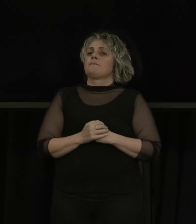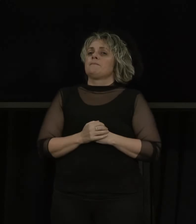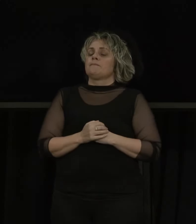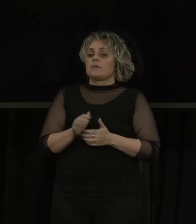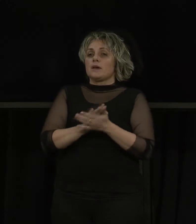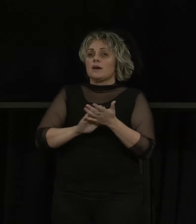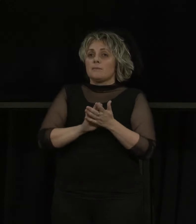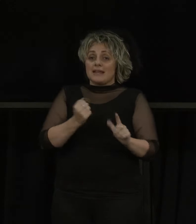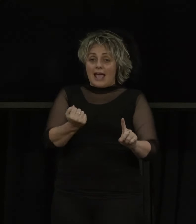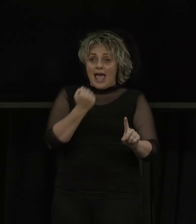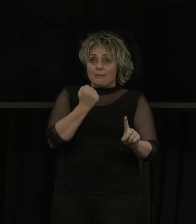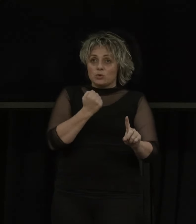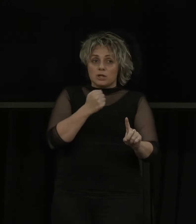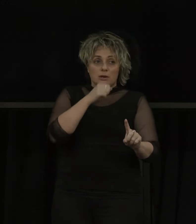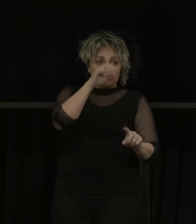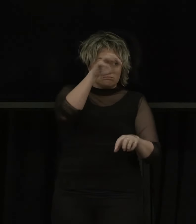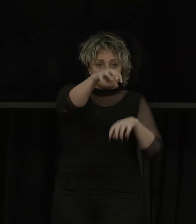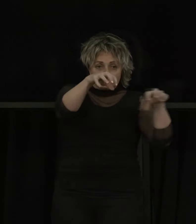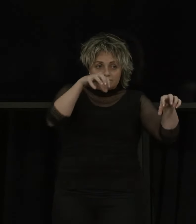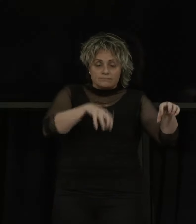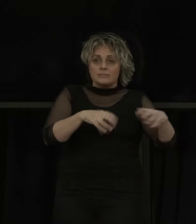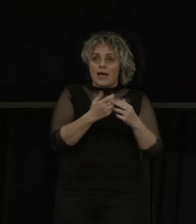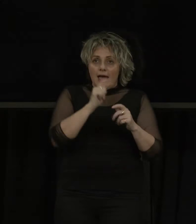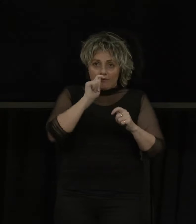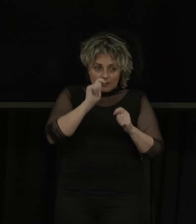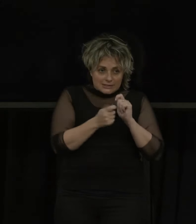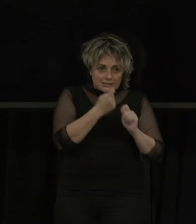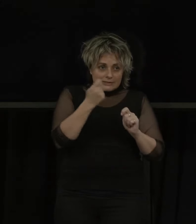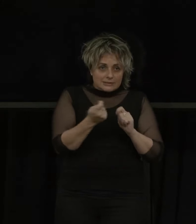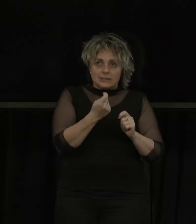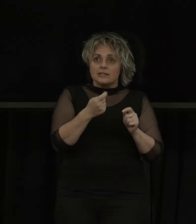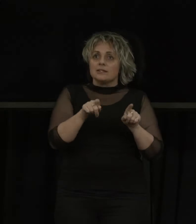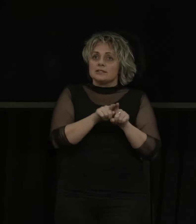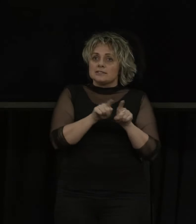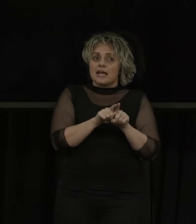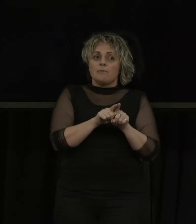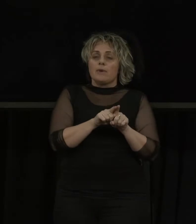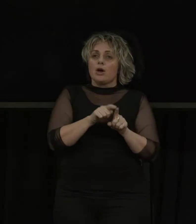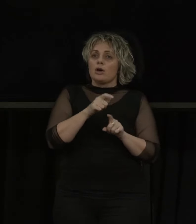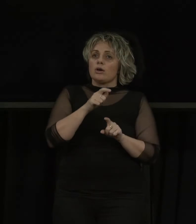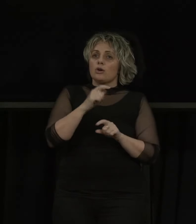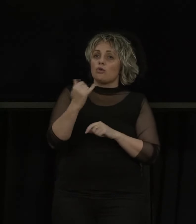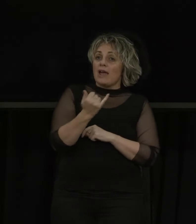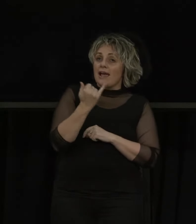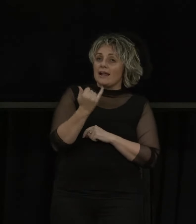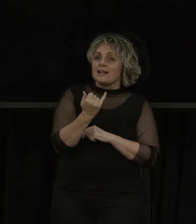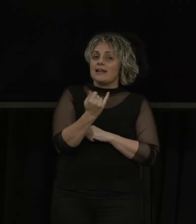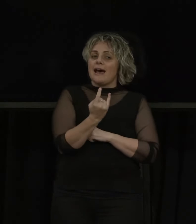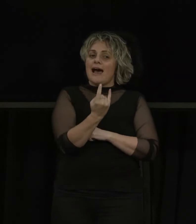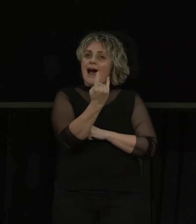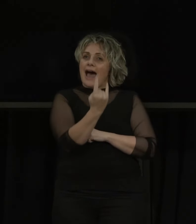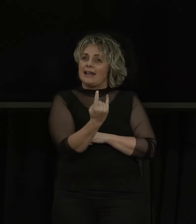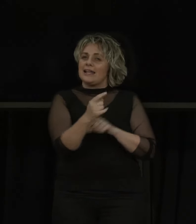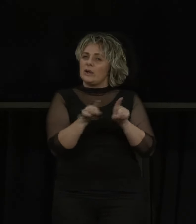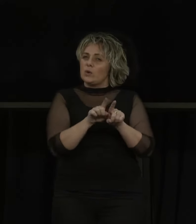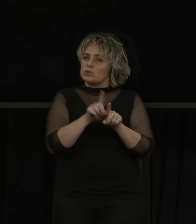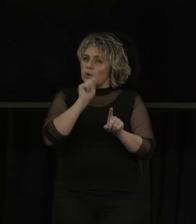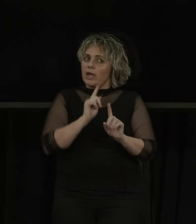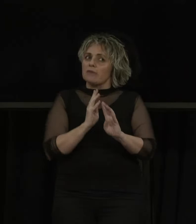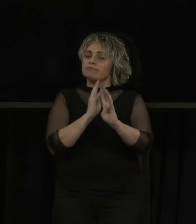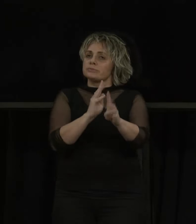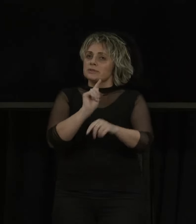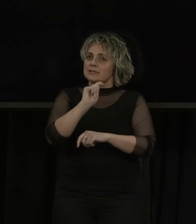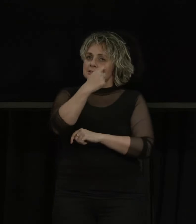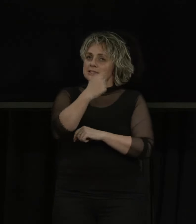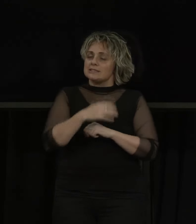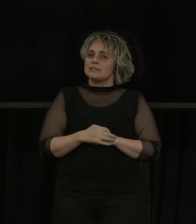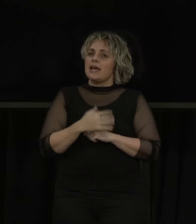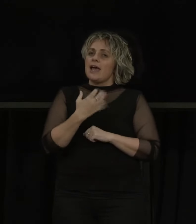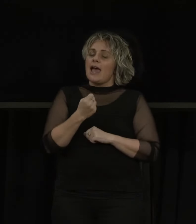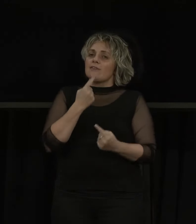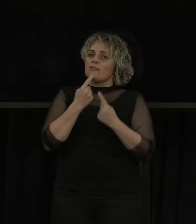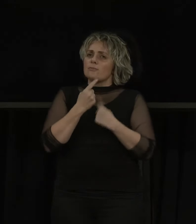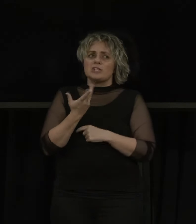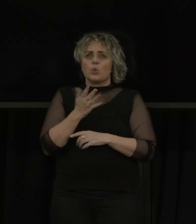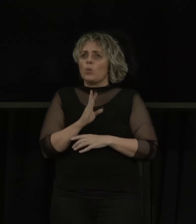region and teams there continue